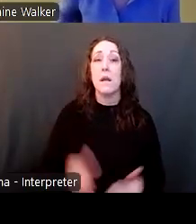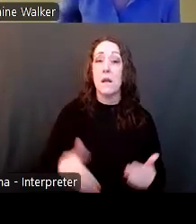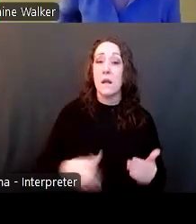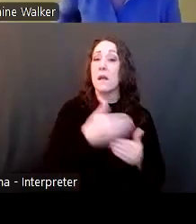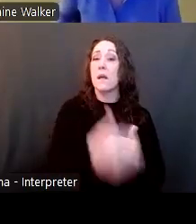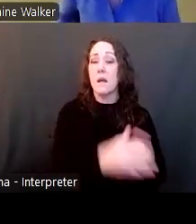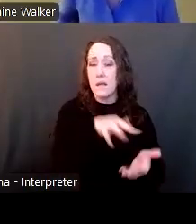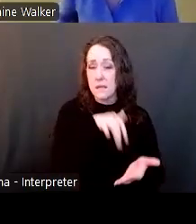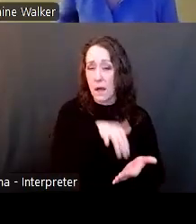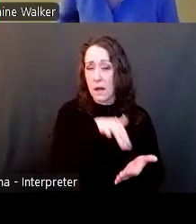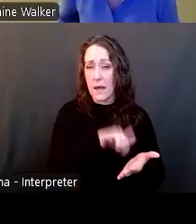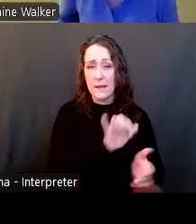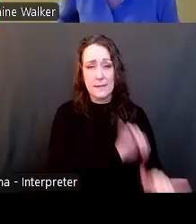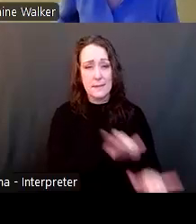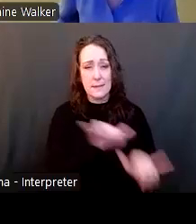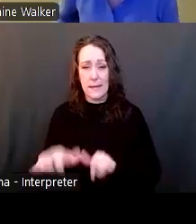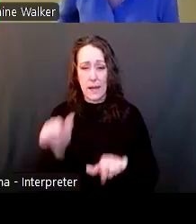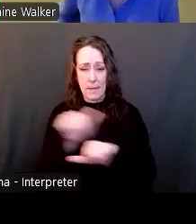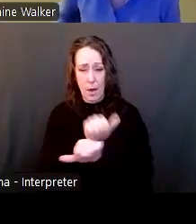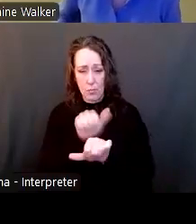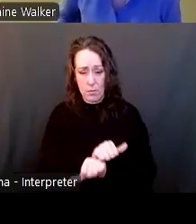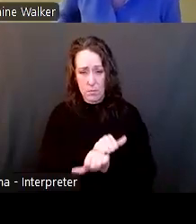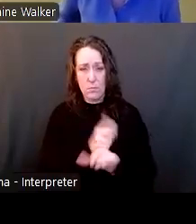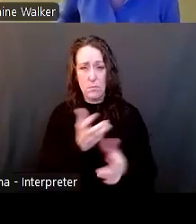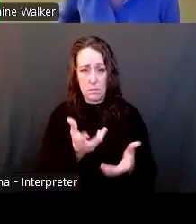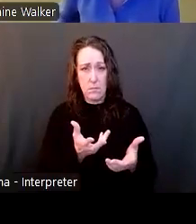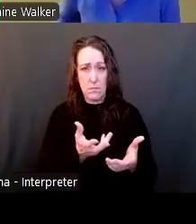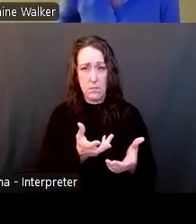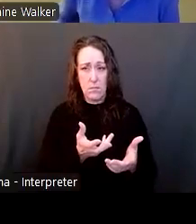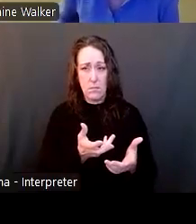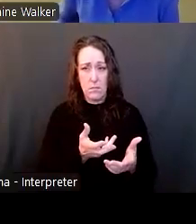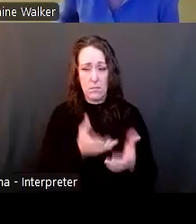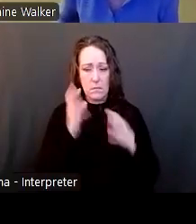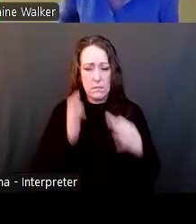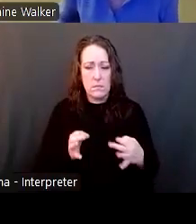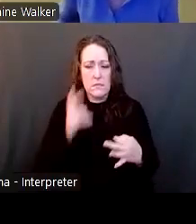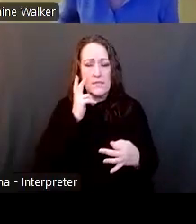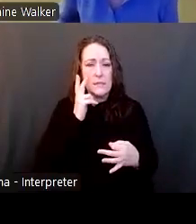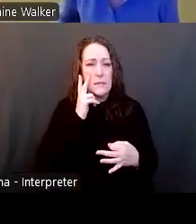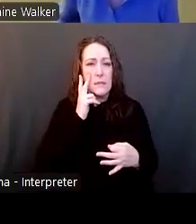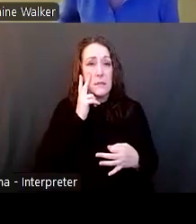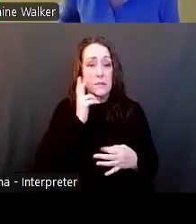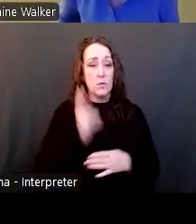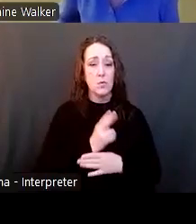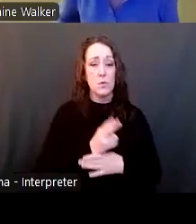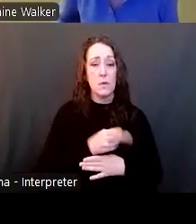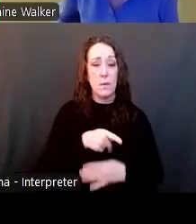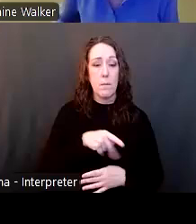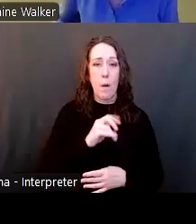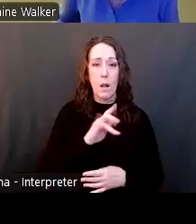took that same algorithm and decided to see if the use of polygenic RIS scores polygenic